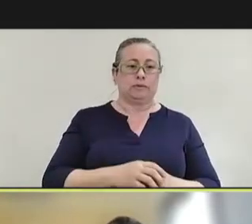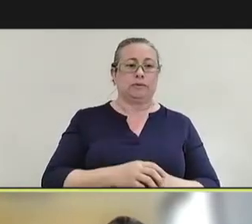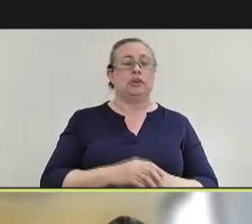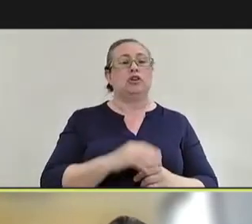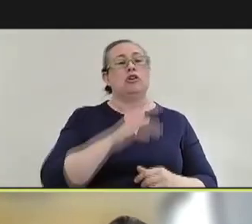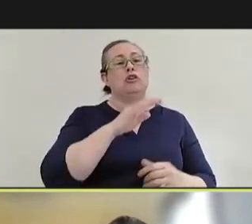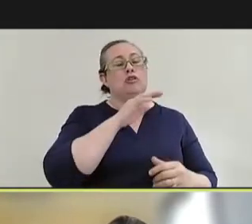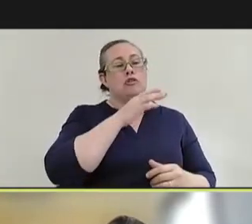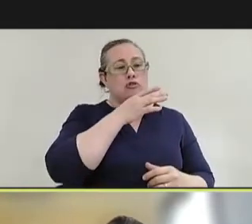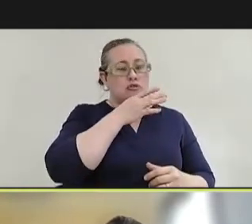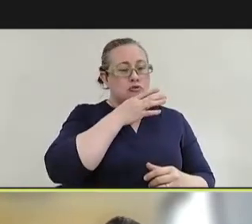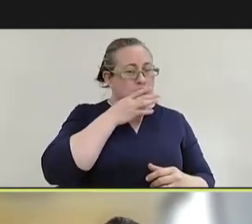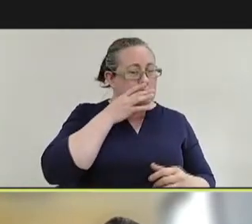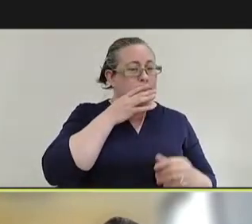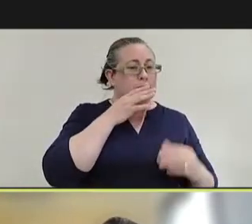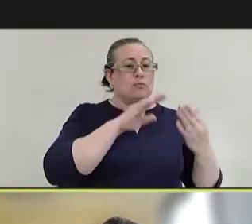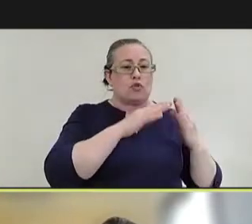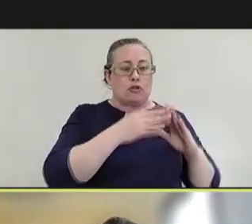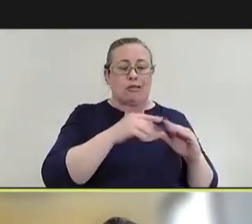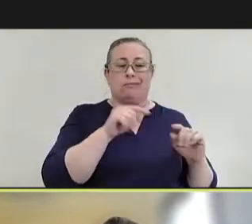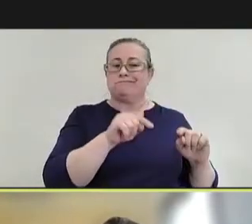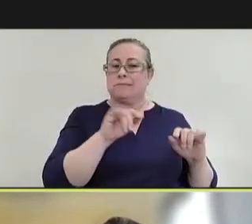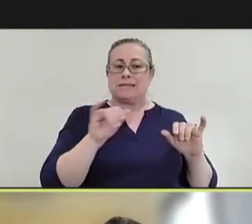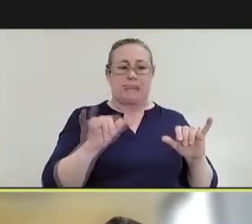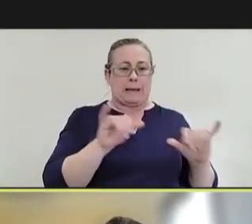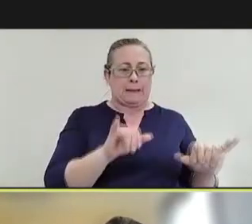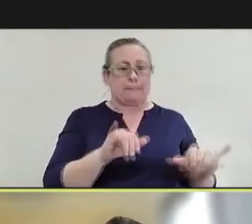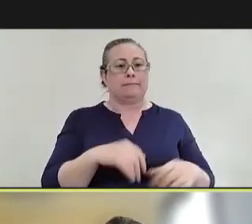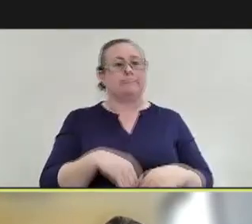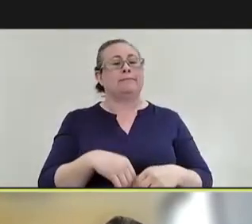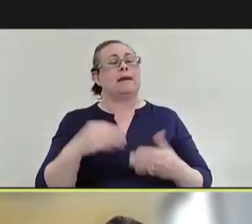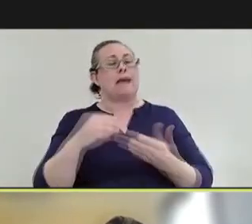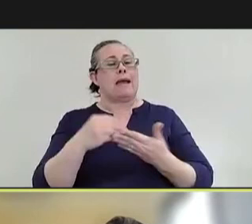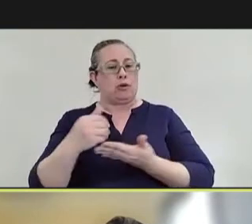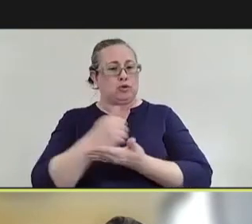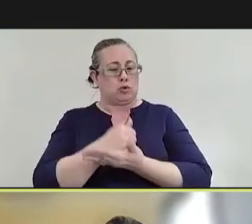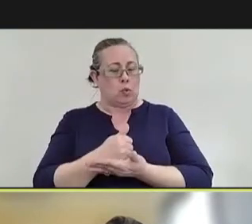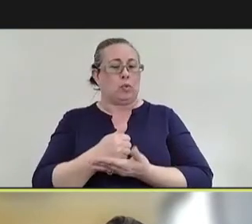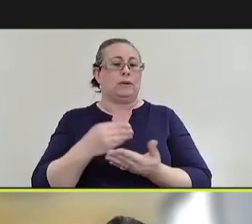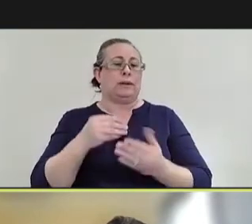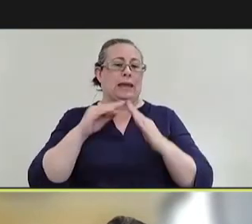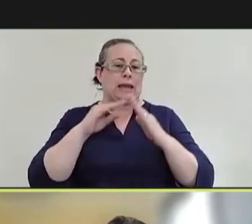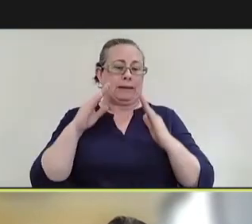same caveat. And then household income, again, the highest to lowest is what we're seeing